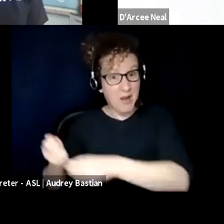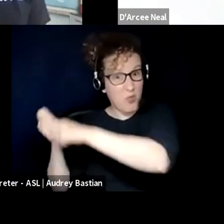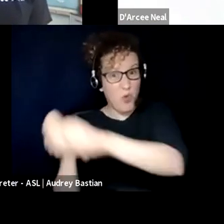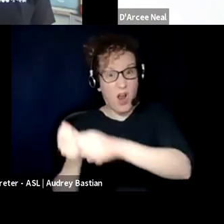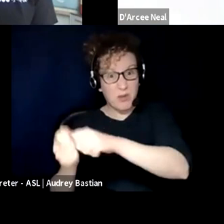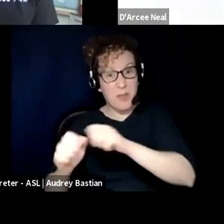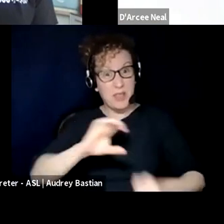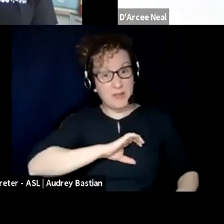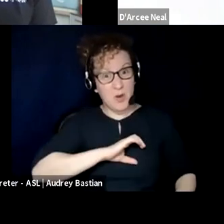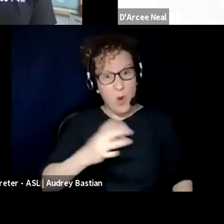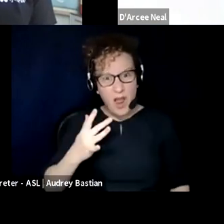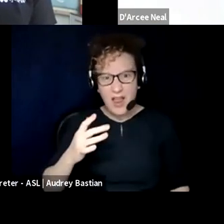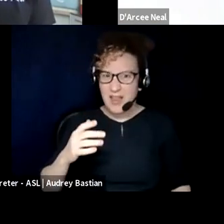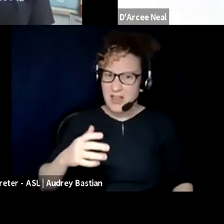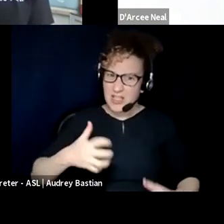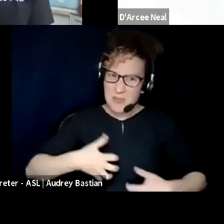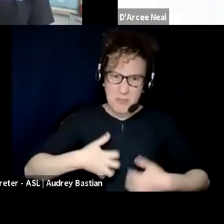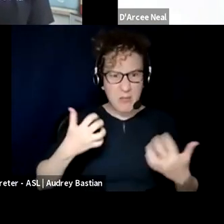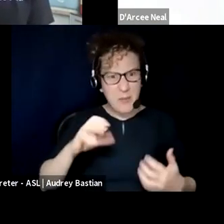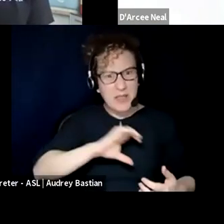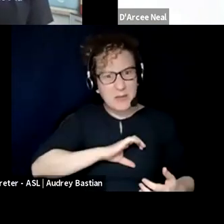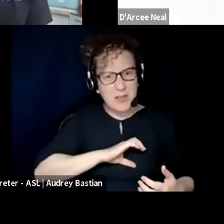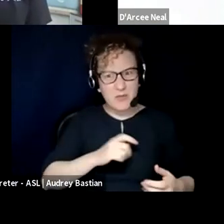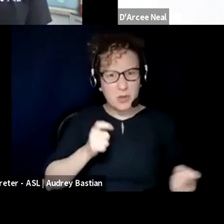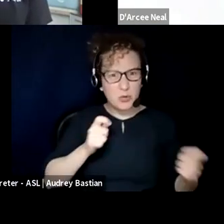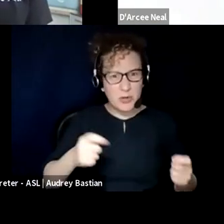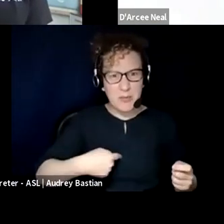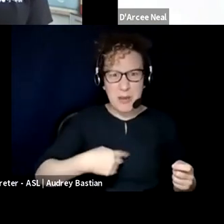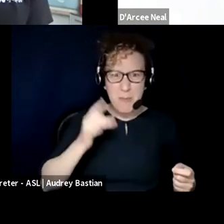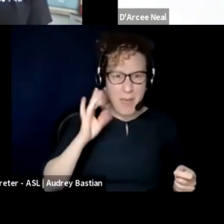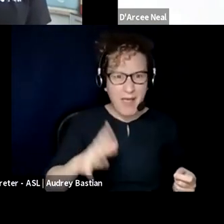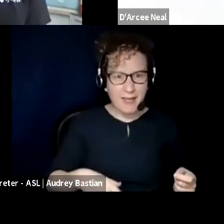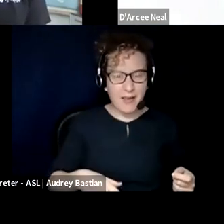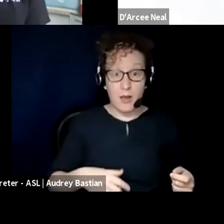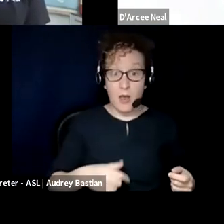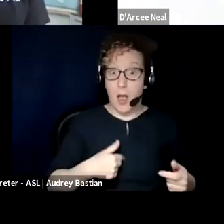so upset with the policeman because of the way he treated me. And I was just laughing